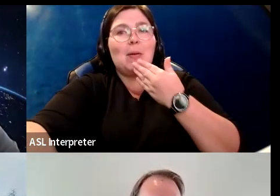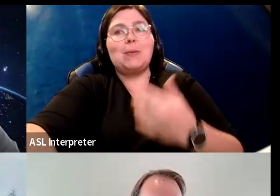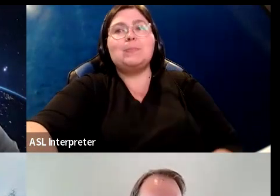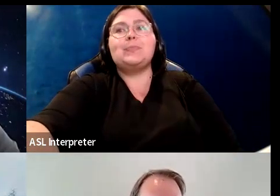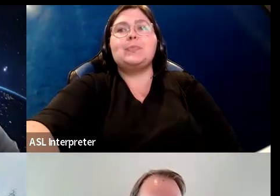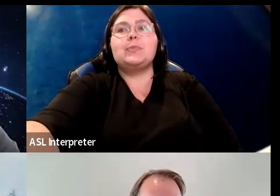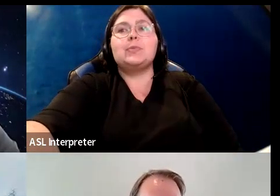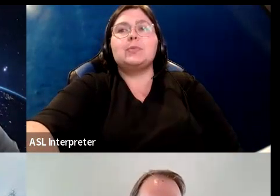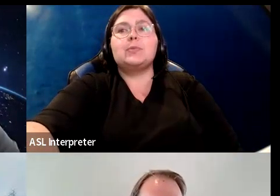Arwa, would you go next?